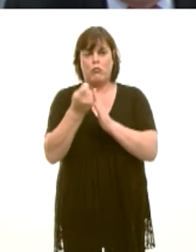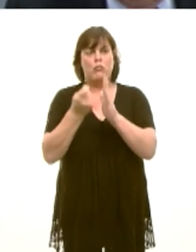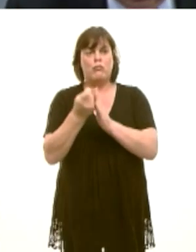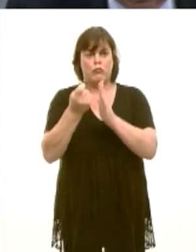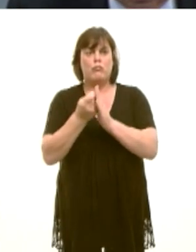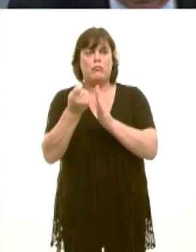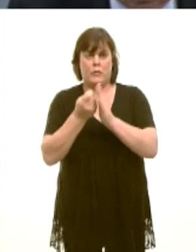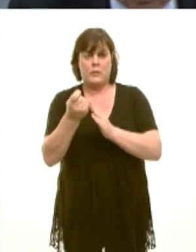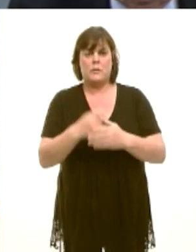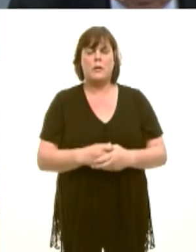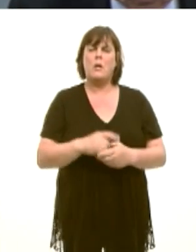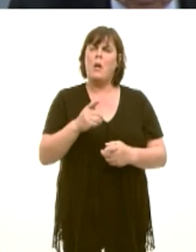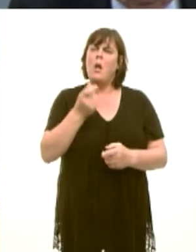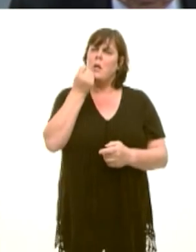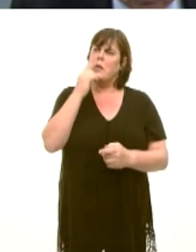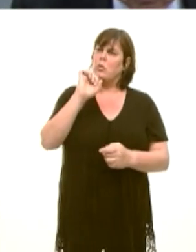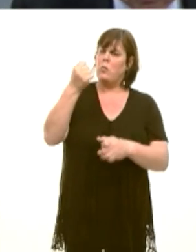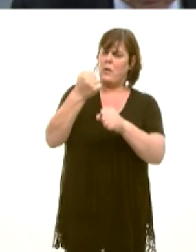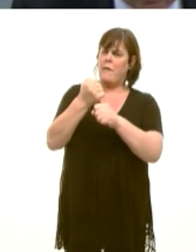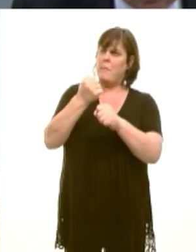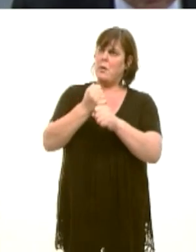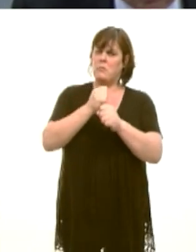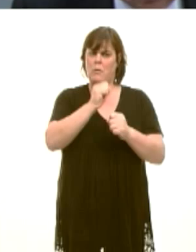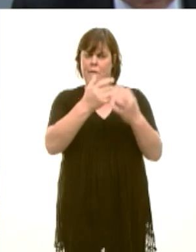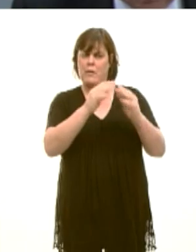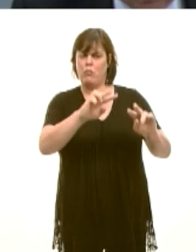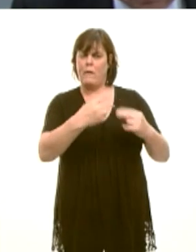I understand that your Government is planning to review those figures. Could you commit